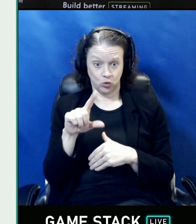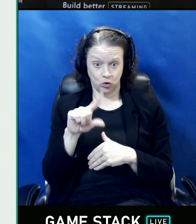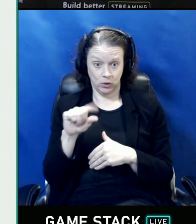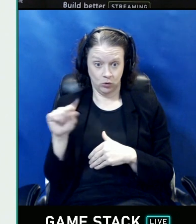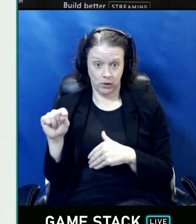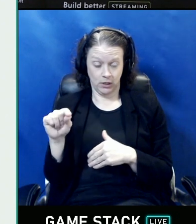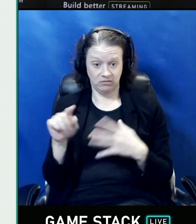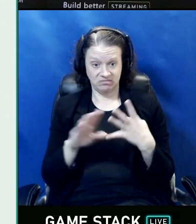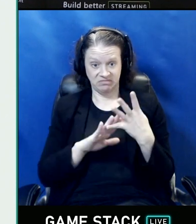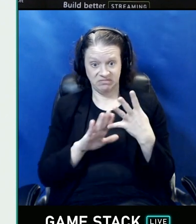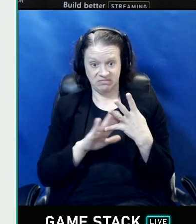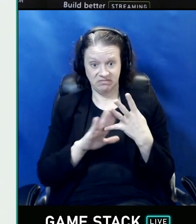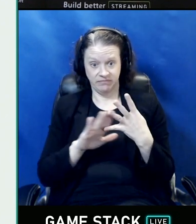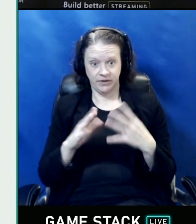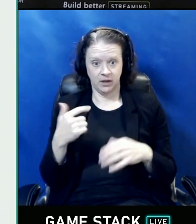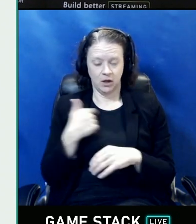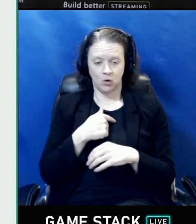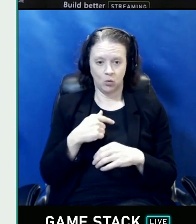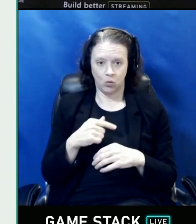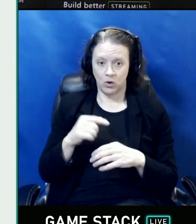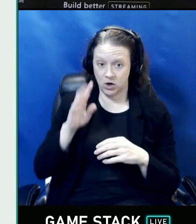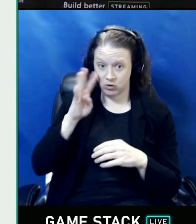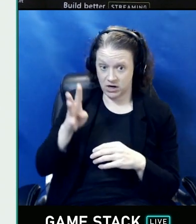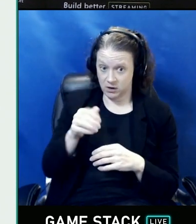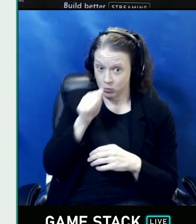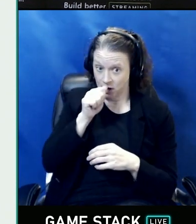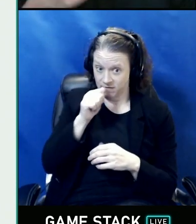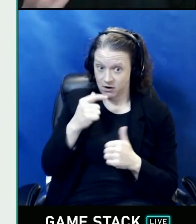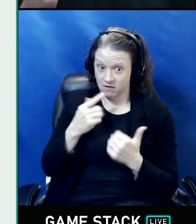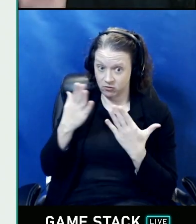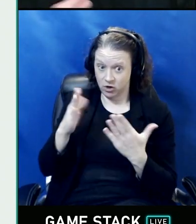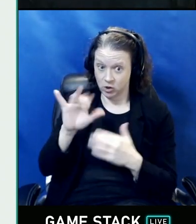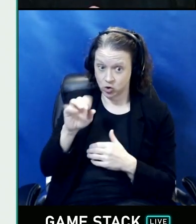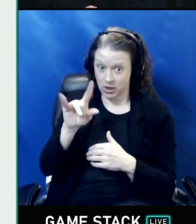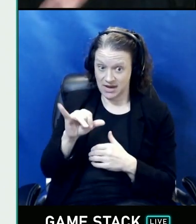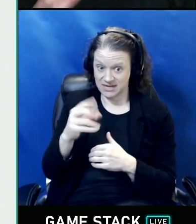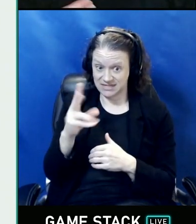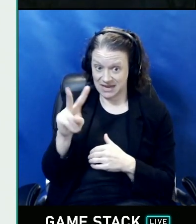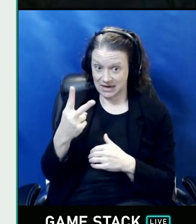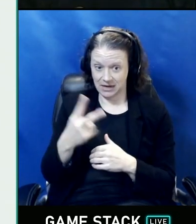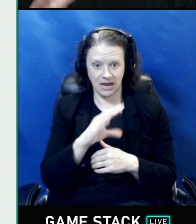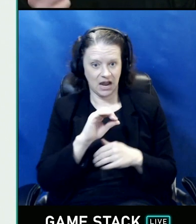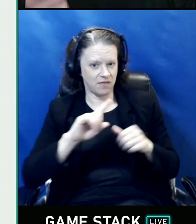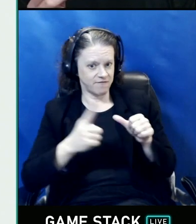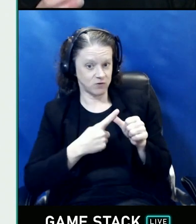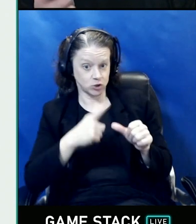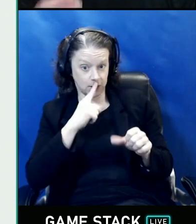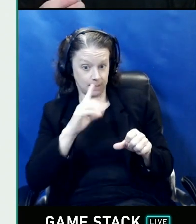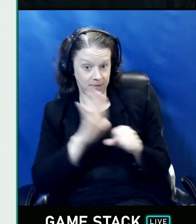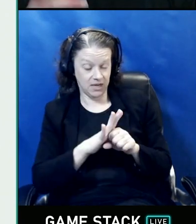We created the private offering on July the 2nd. And the first commit that we did was August 3rd,